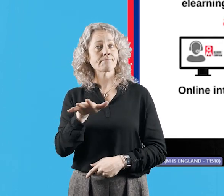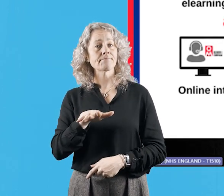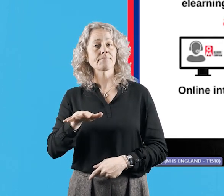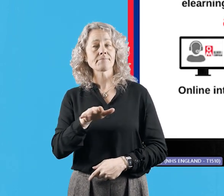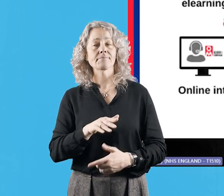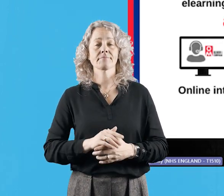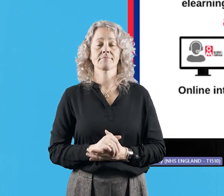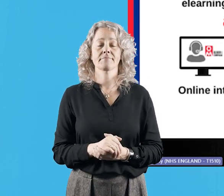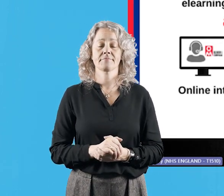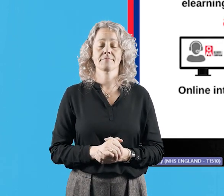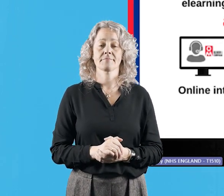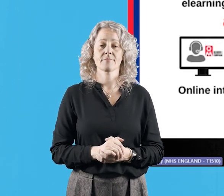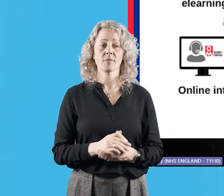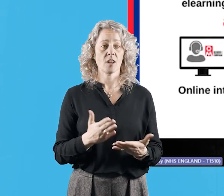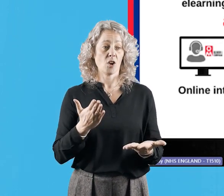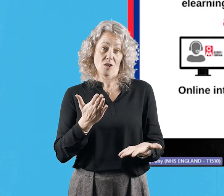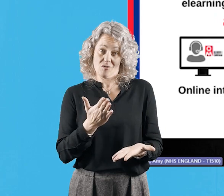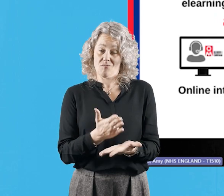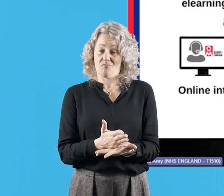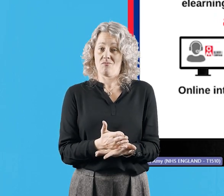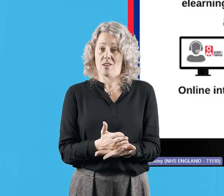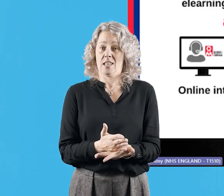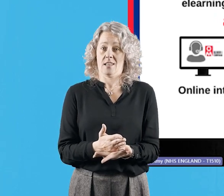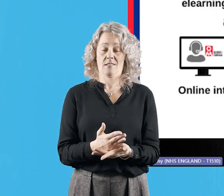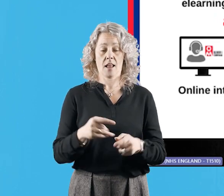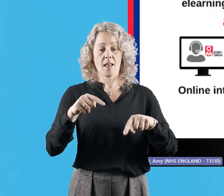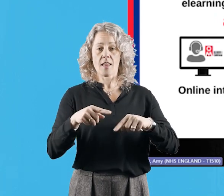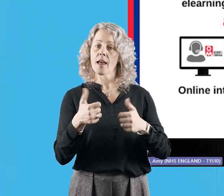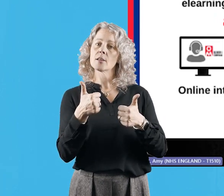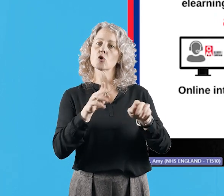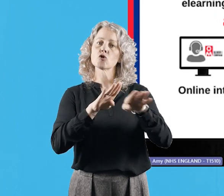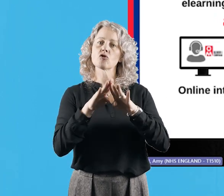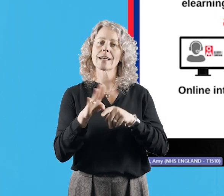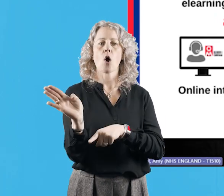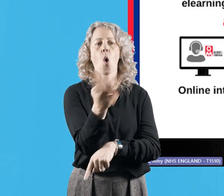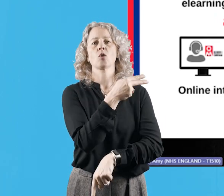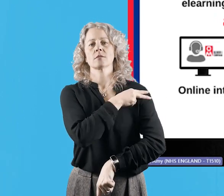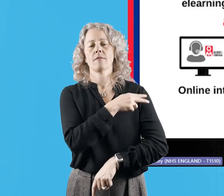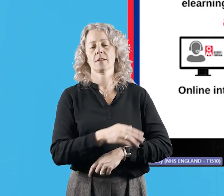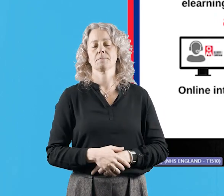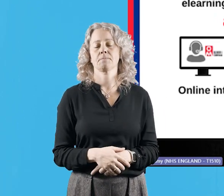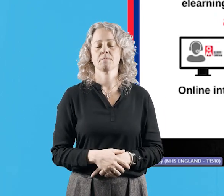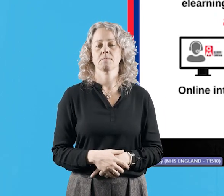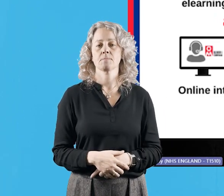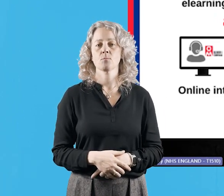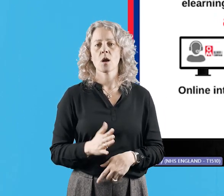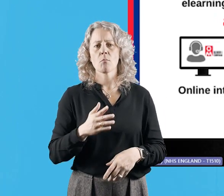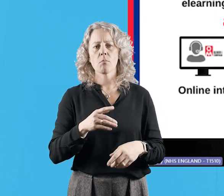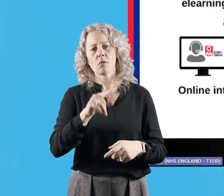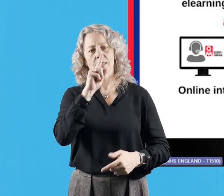and autistic people and and people learn disabilities. So actually this is this is good training for everybody to do.